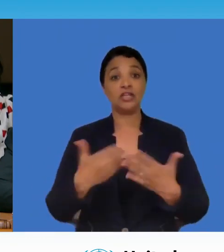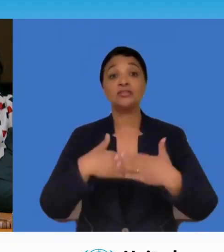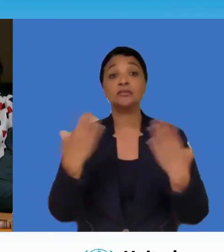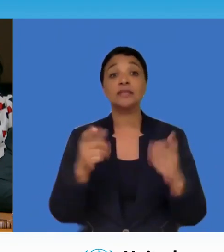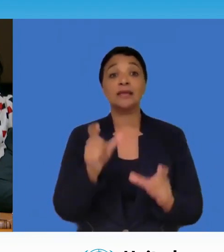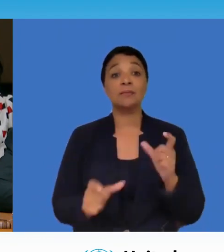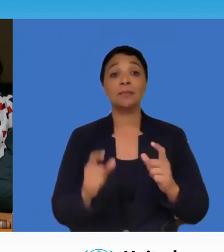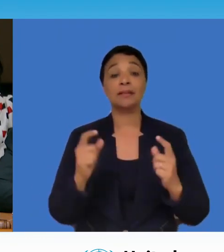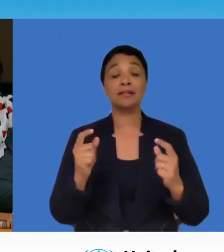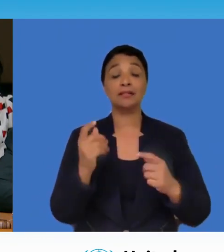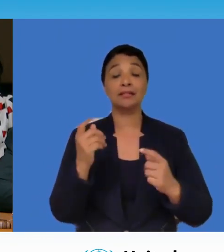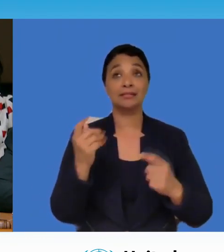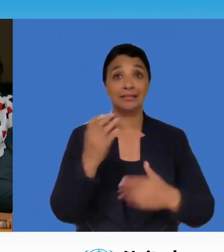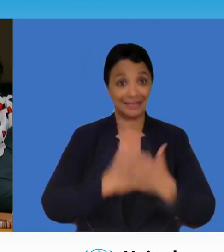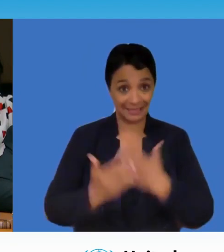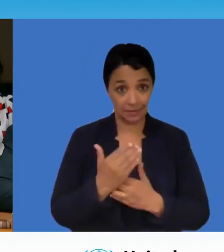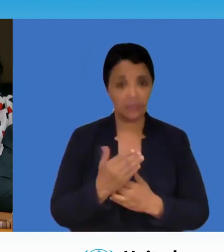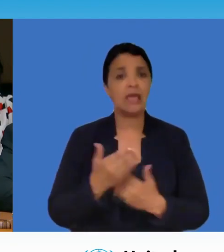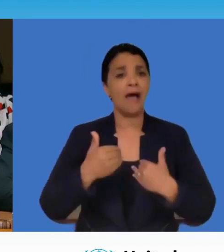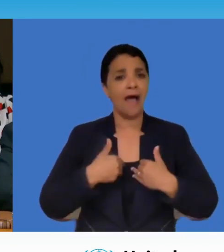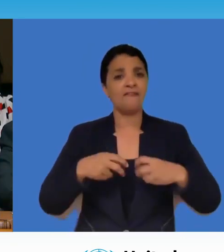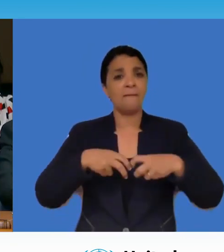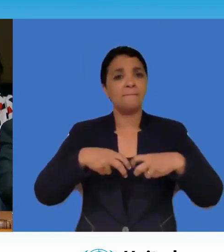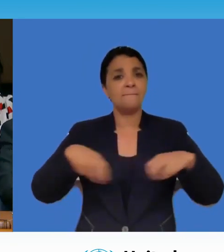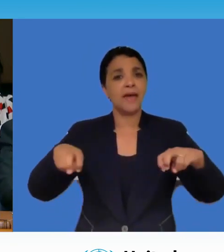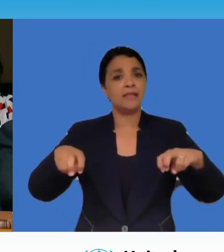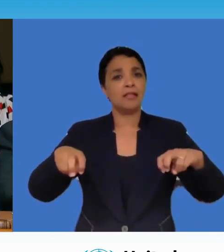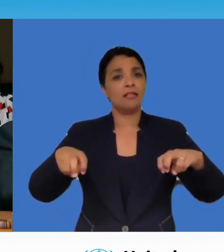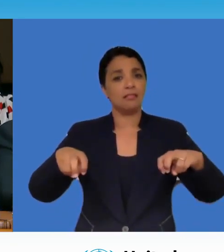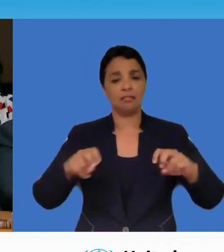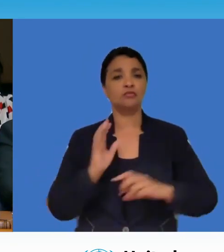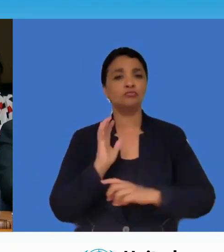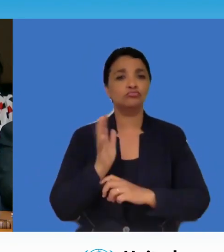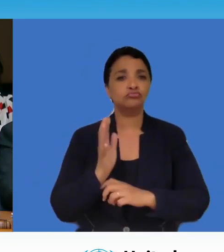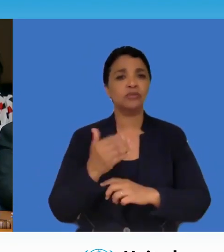international national day of persons with disabilities a panel discussion structured